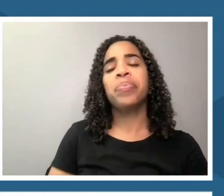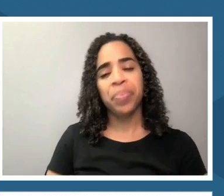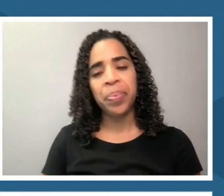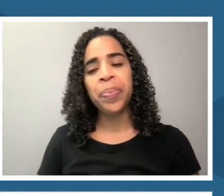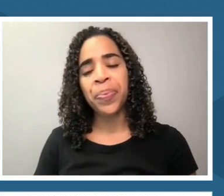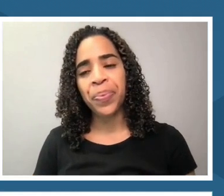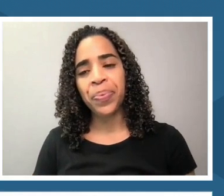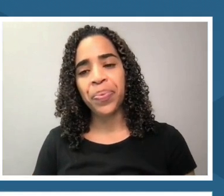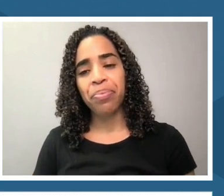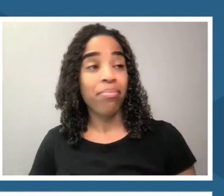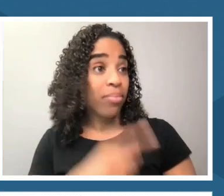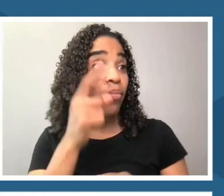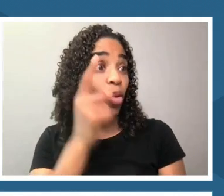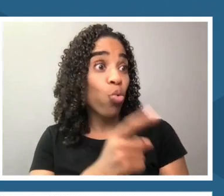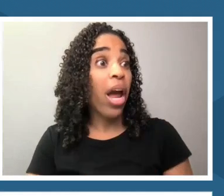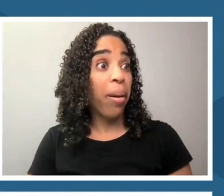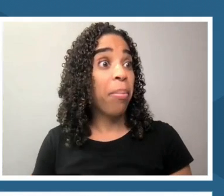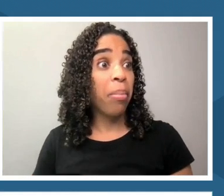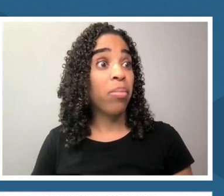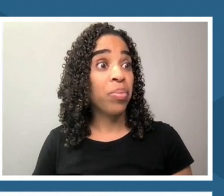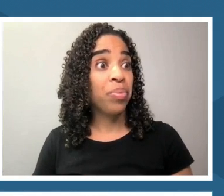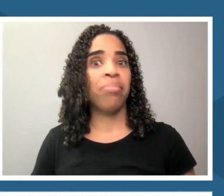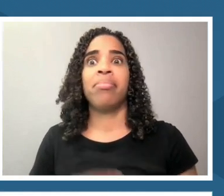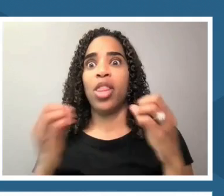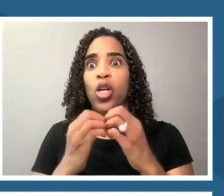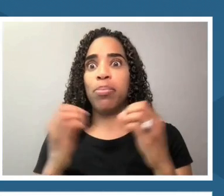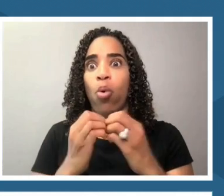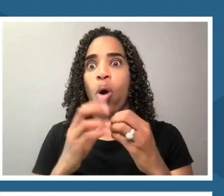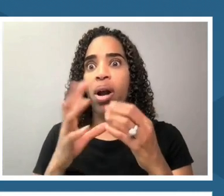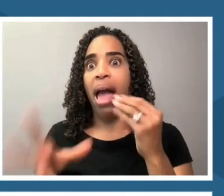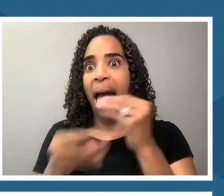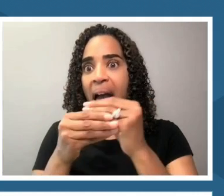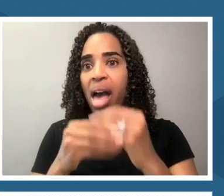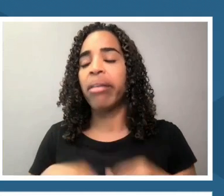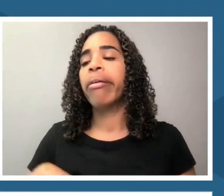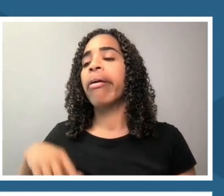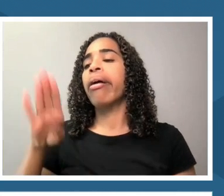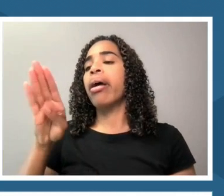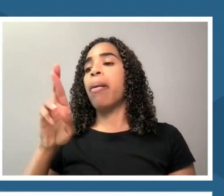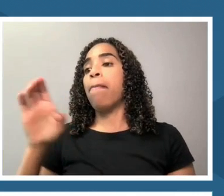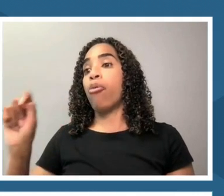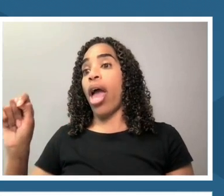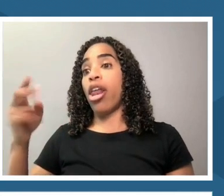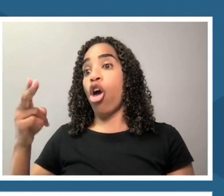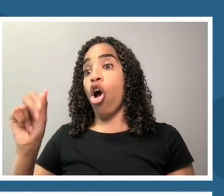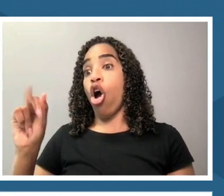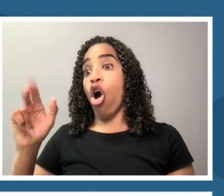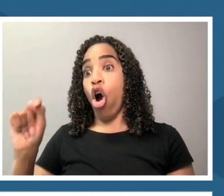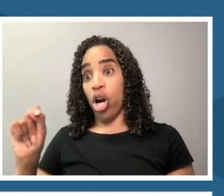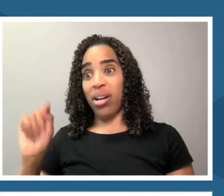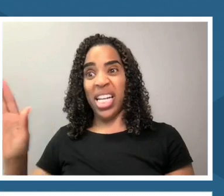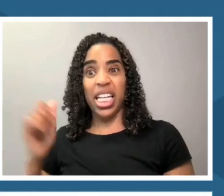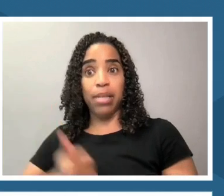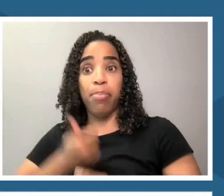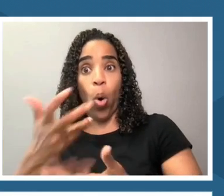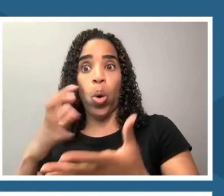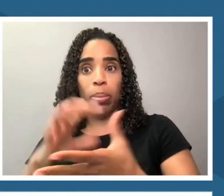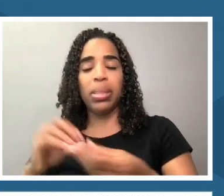right and there's actually much more to the story so according to brett hart's poem which this illustration is based